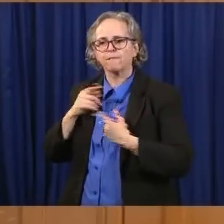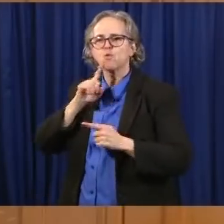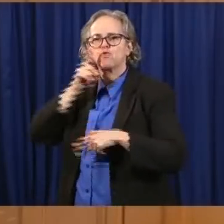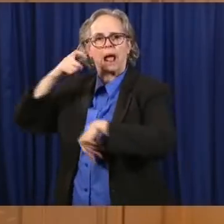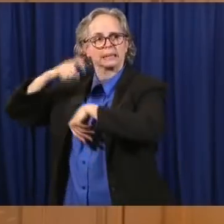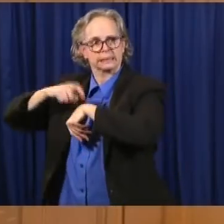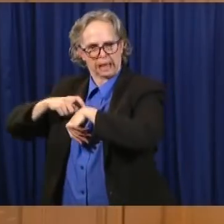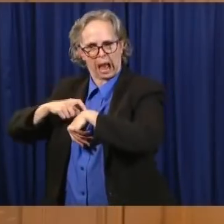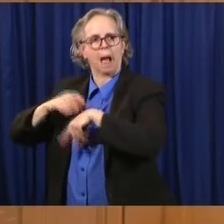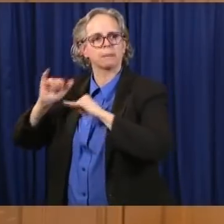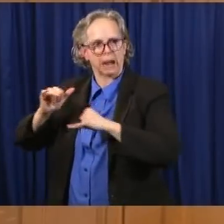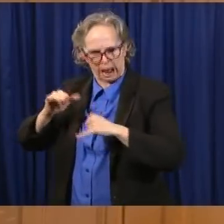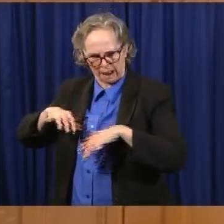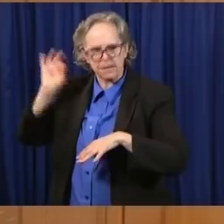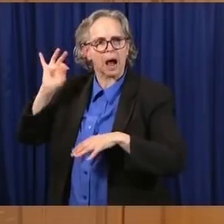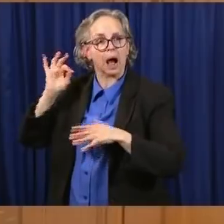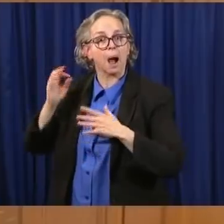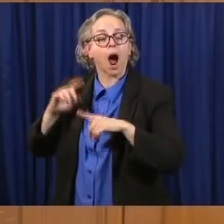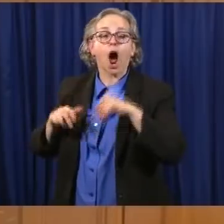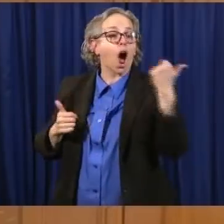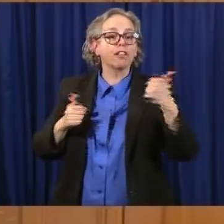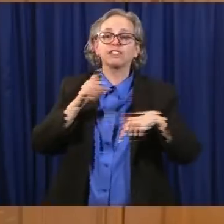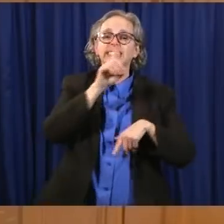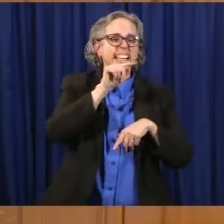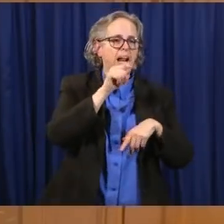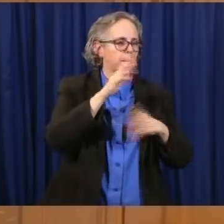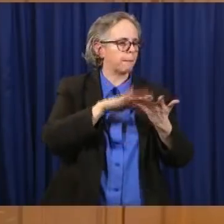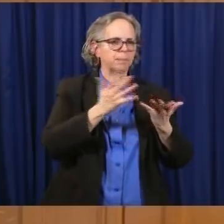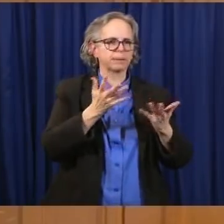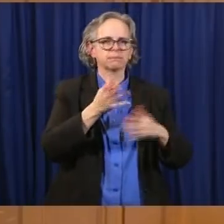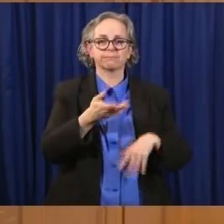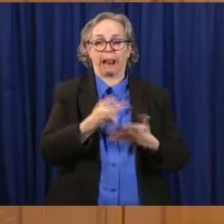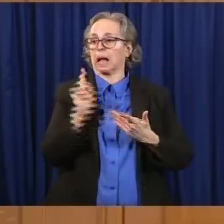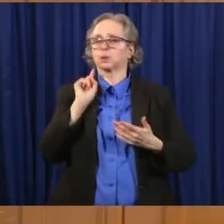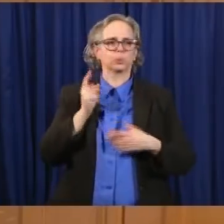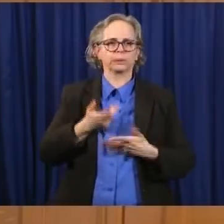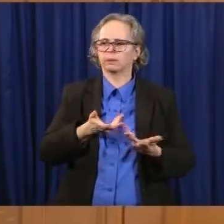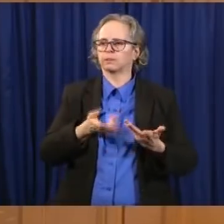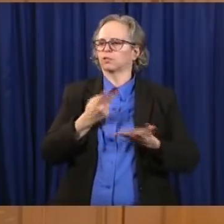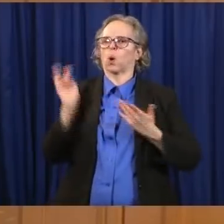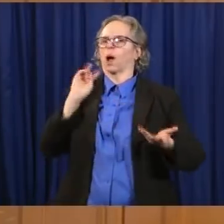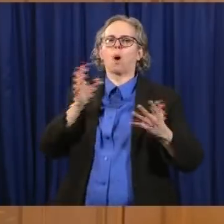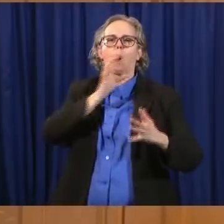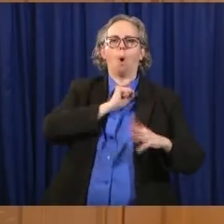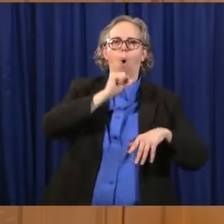SO GOES BACK TO THAT STARLIGHT HAVE I GIVE YOU BACK IN THE BEGINNING PERIODS OF THE DATA WE GET IS REAL TIME, EXACTLY WHAT HAPPENED TODAY, AND SOME